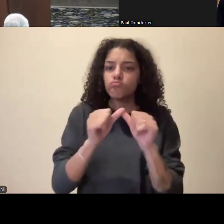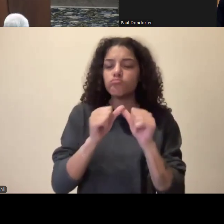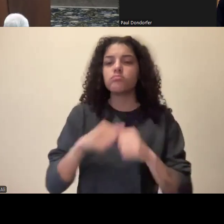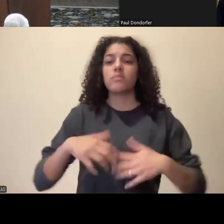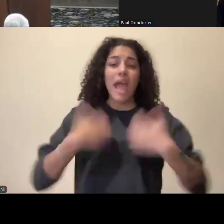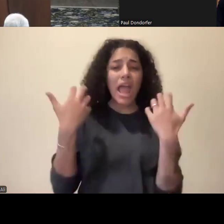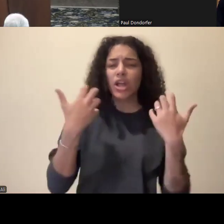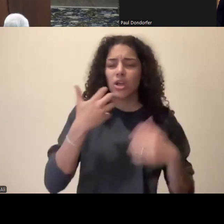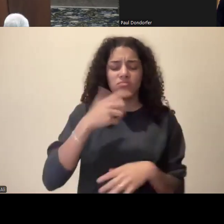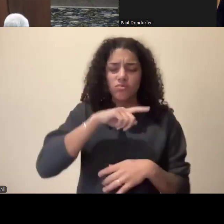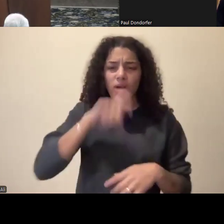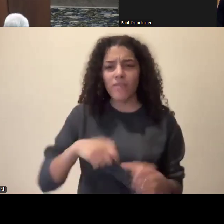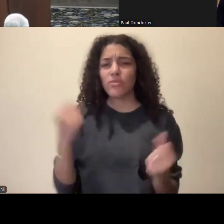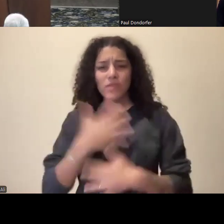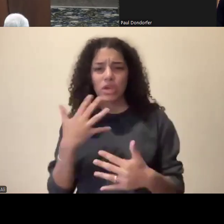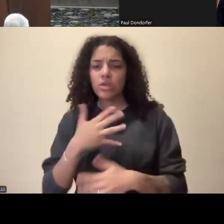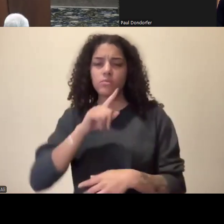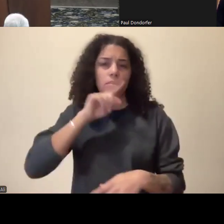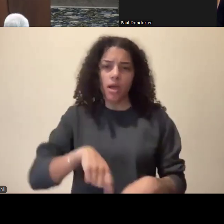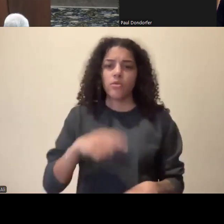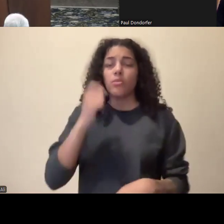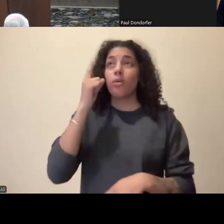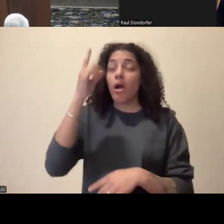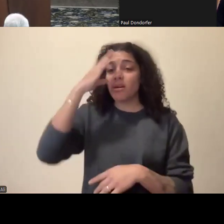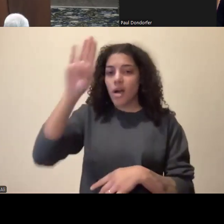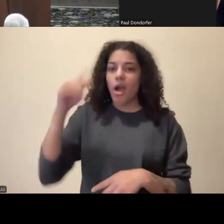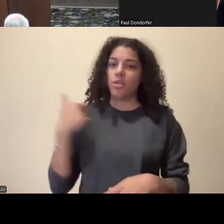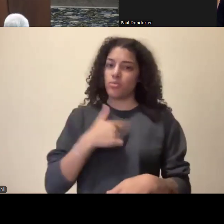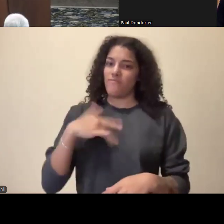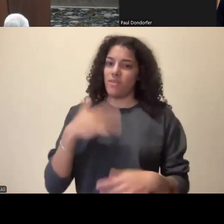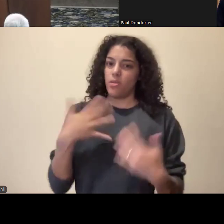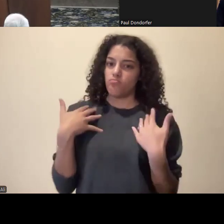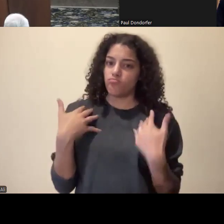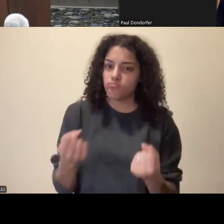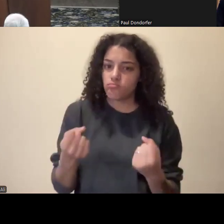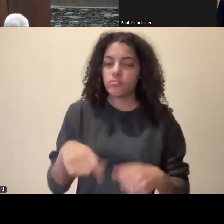in fear But God we choose to live in the bold confidence that the cause of justice for all is